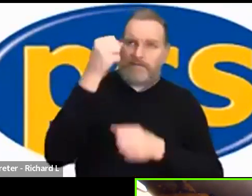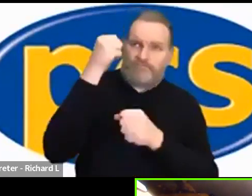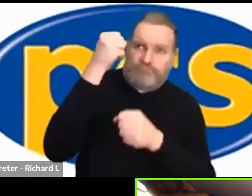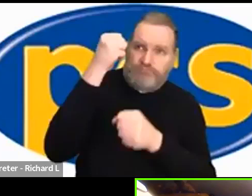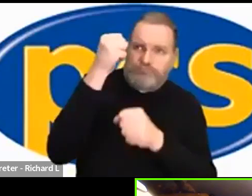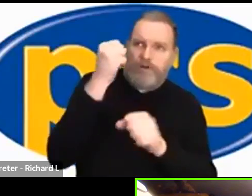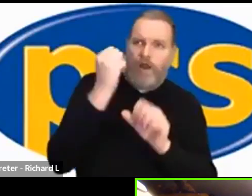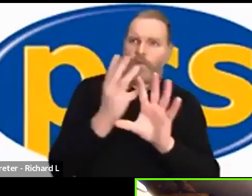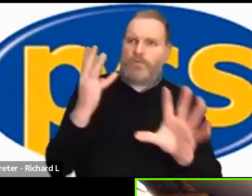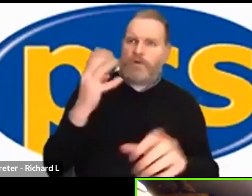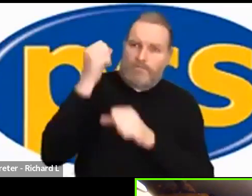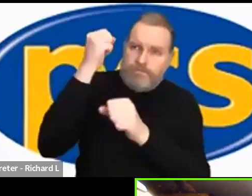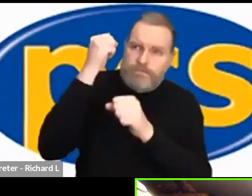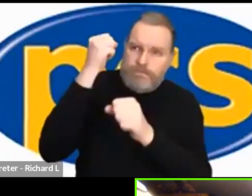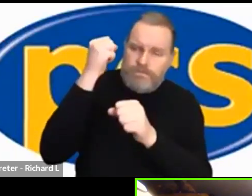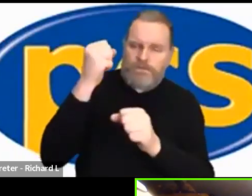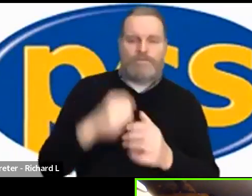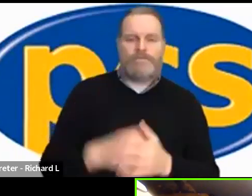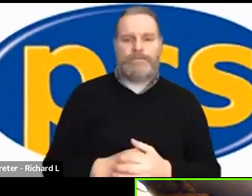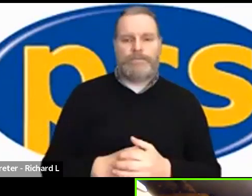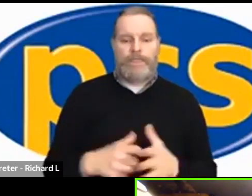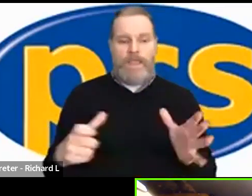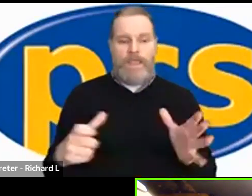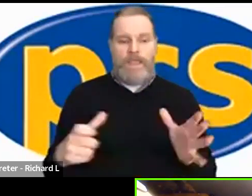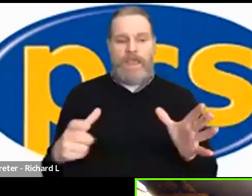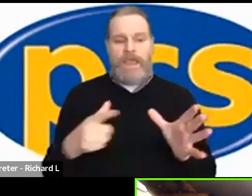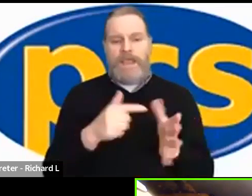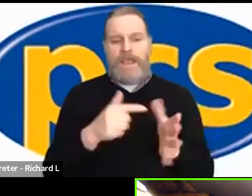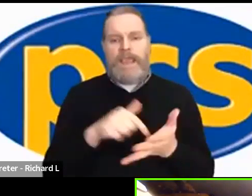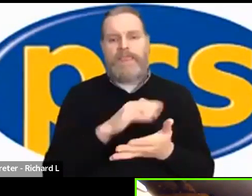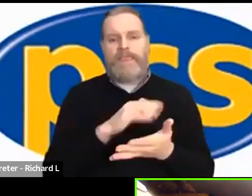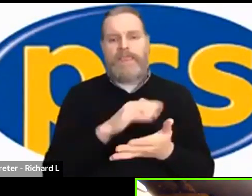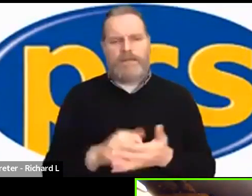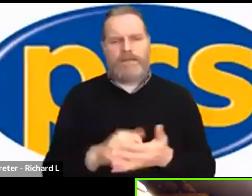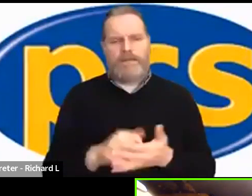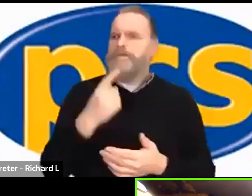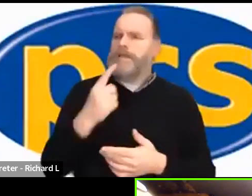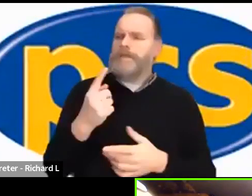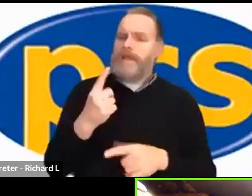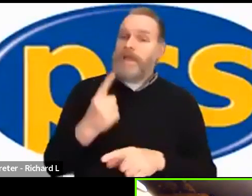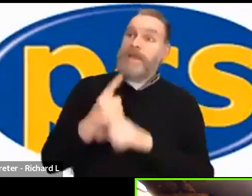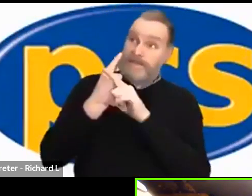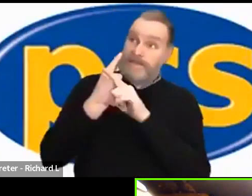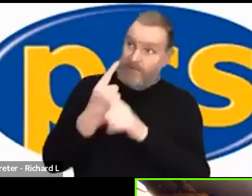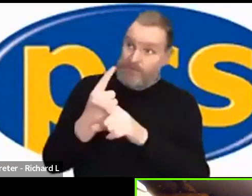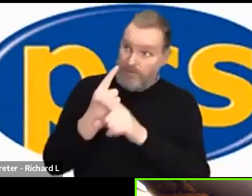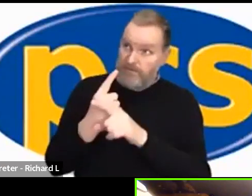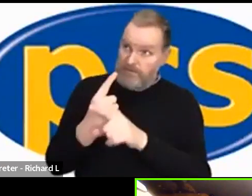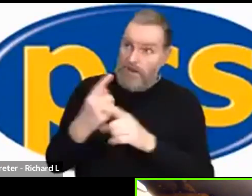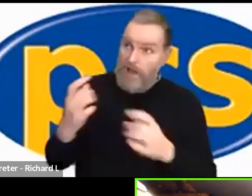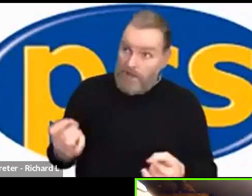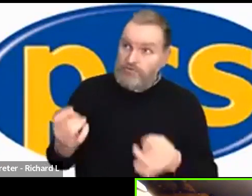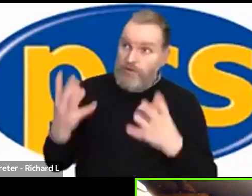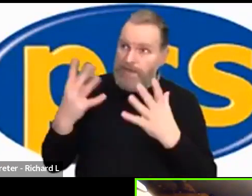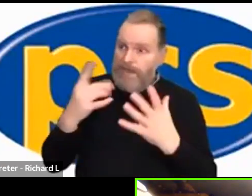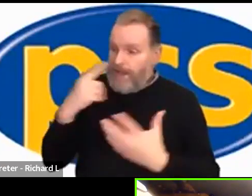So what I'll try and do is take a few of those together a few of those together. So Catherine Catherine Price asks us, teach you sks, as teachers are striking, can